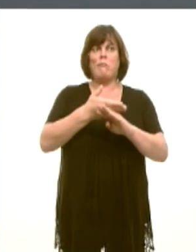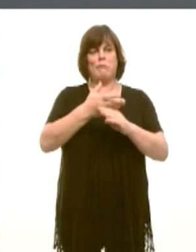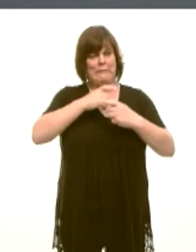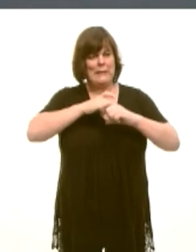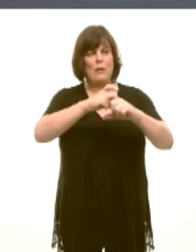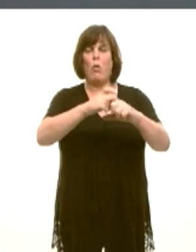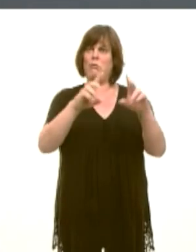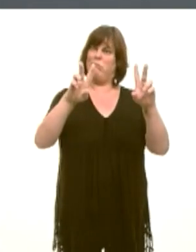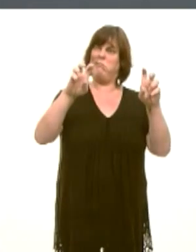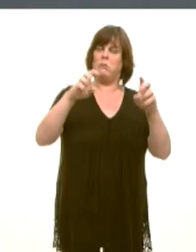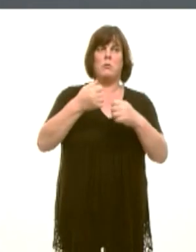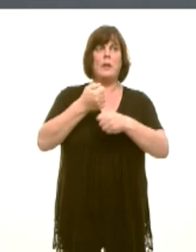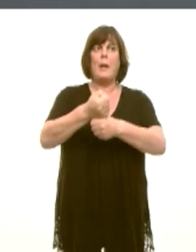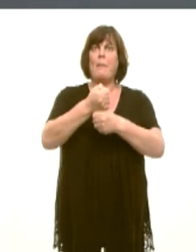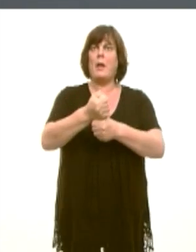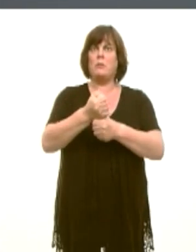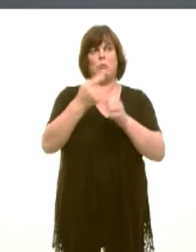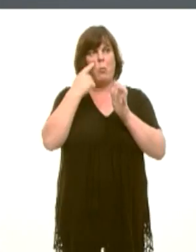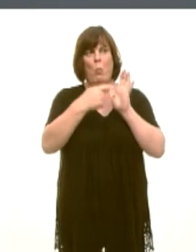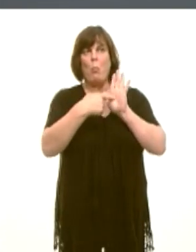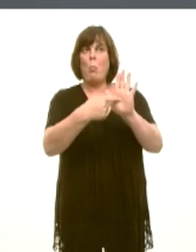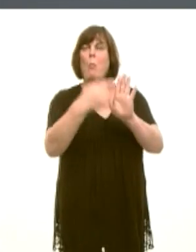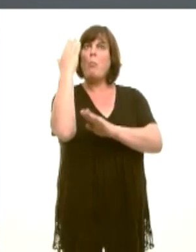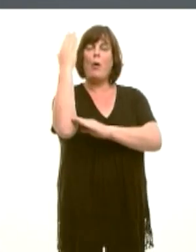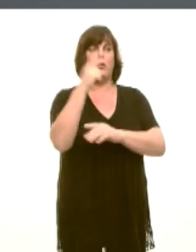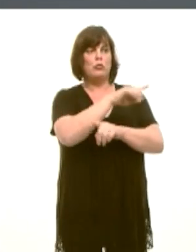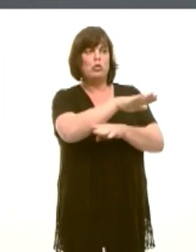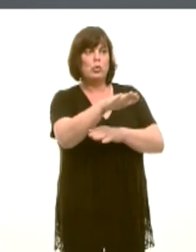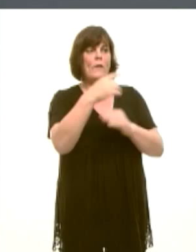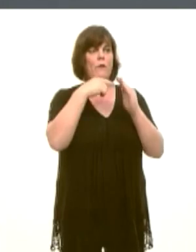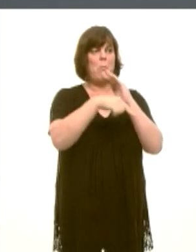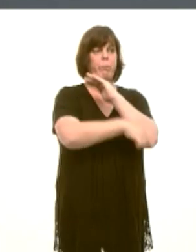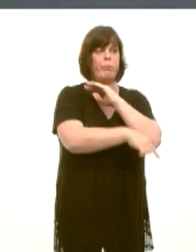disadvantaged backgrounds in Wales are twice as likely as better-off children to experience